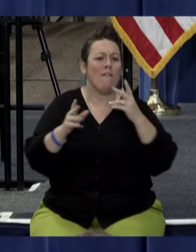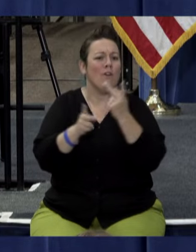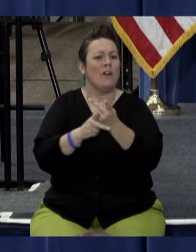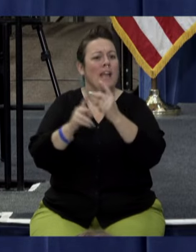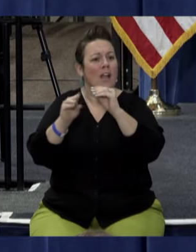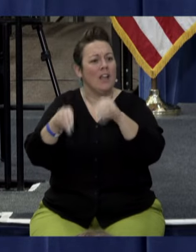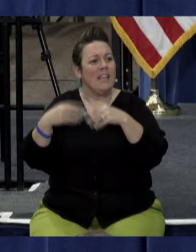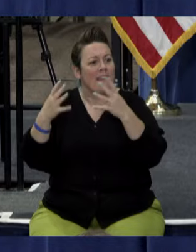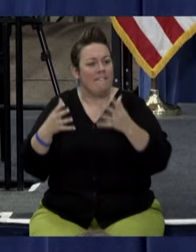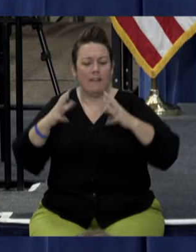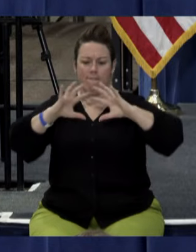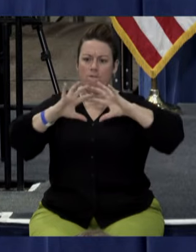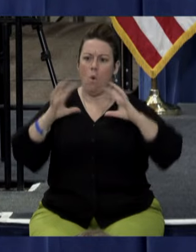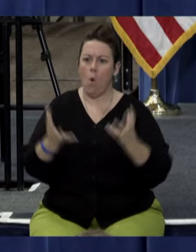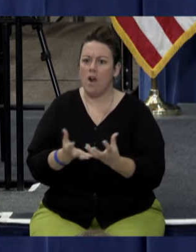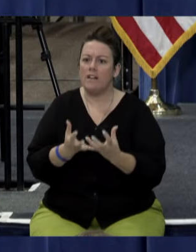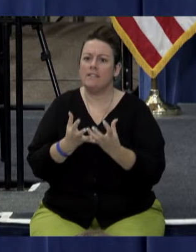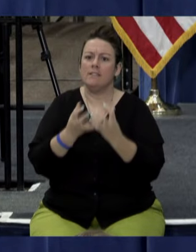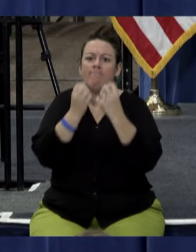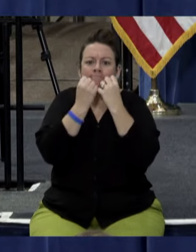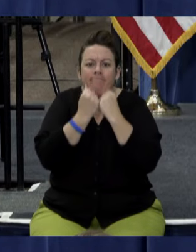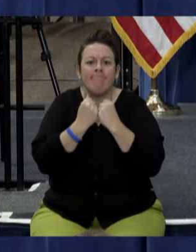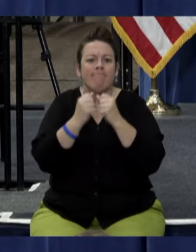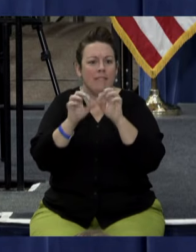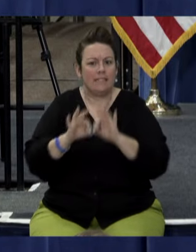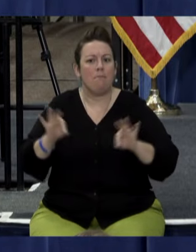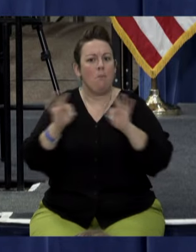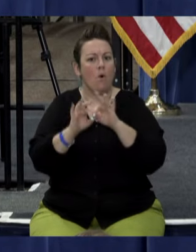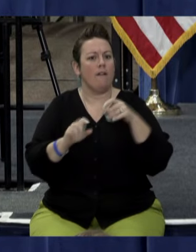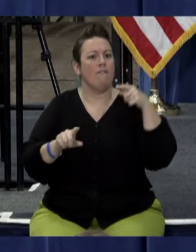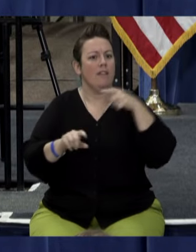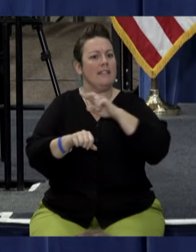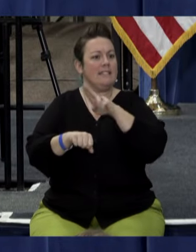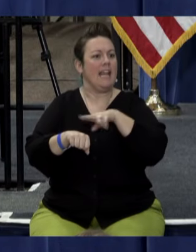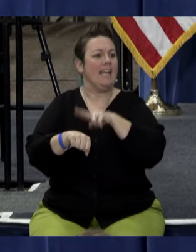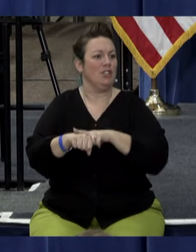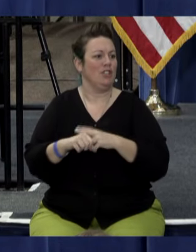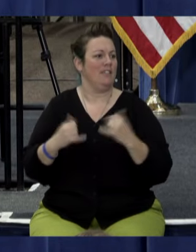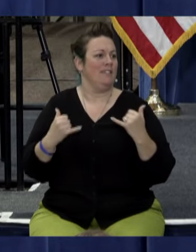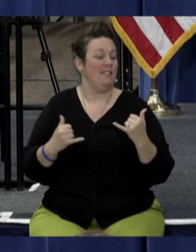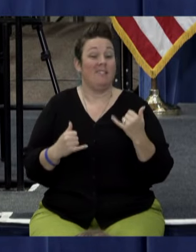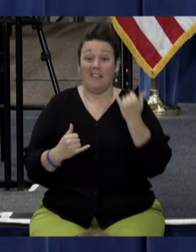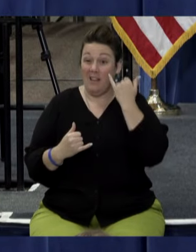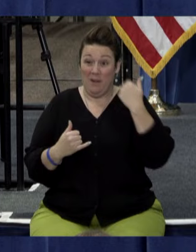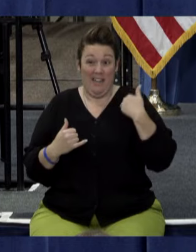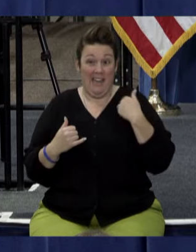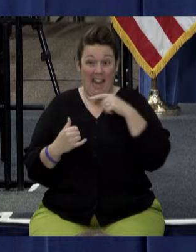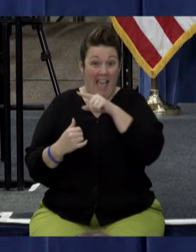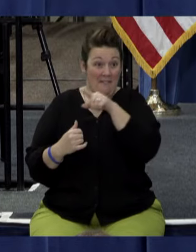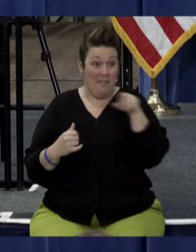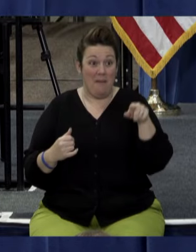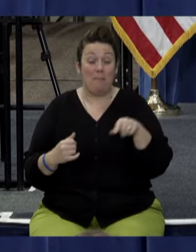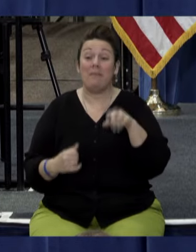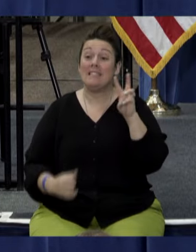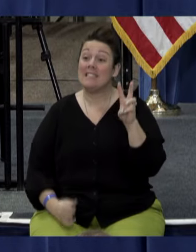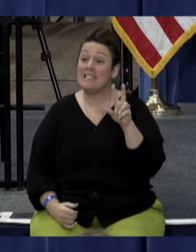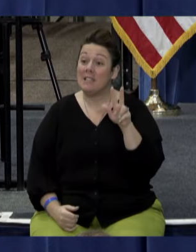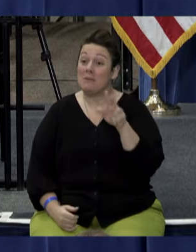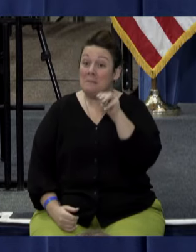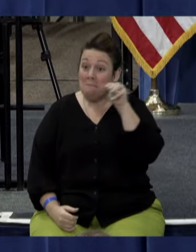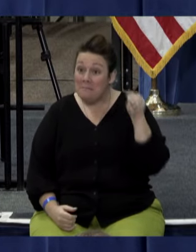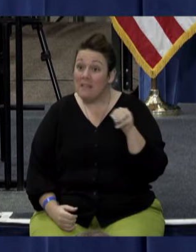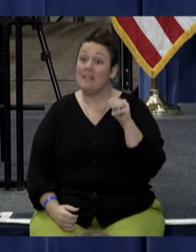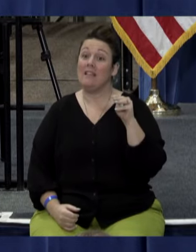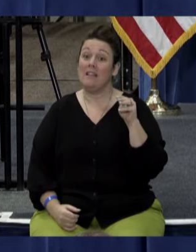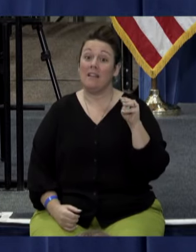so important to this nation. If we didn't have them, sixty-three million, where would